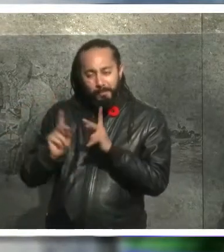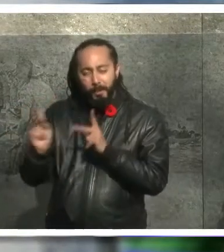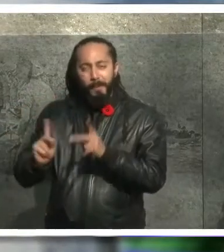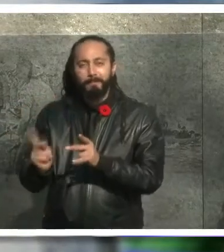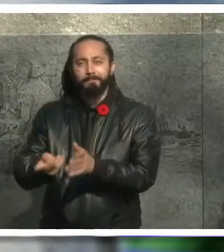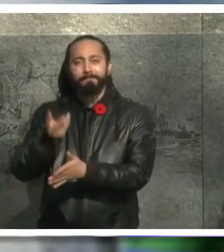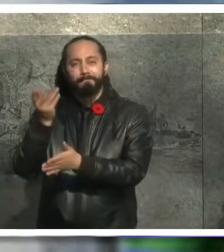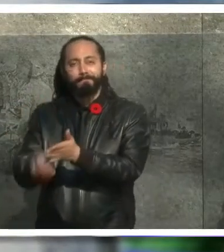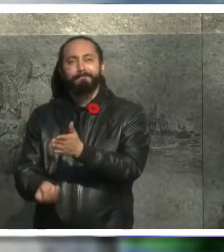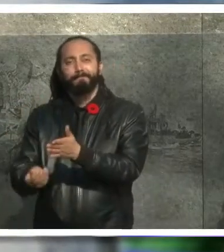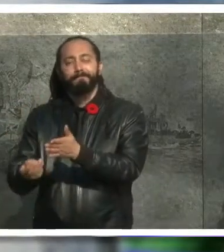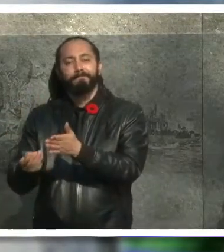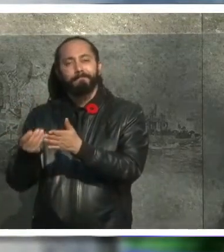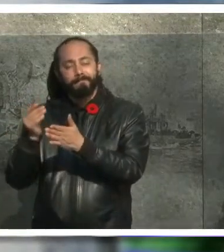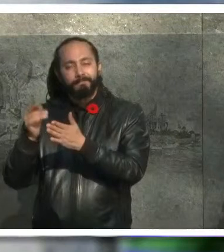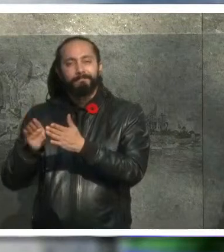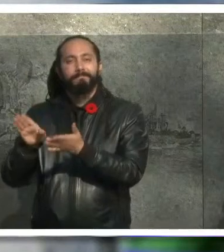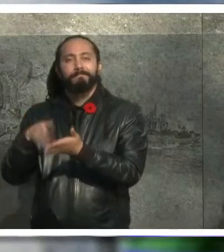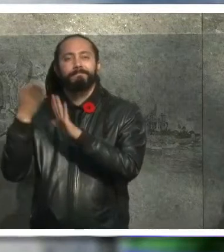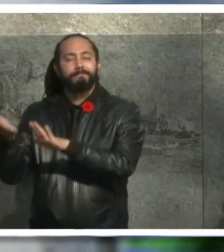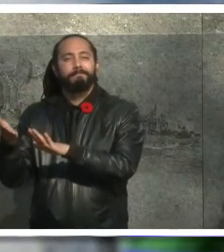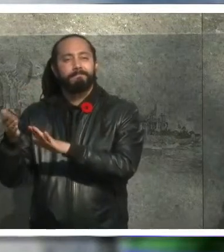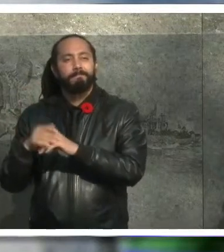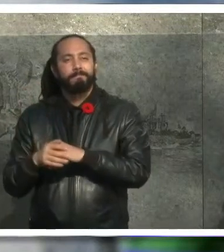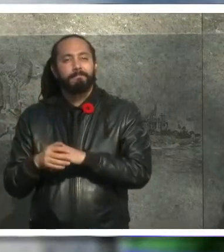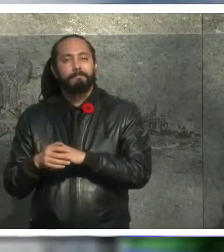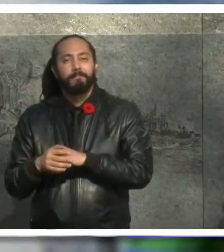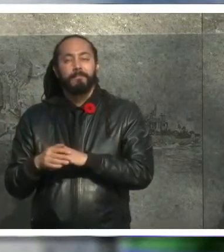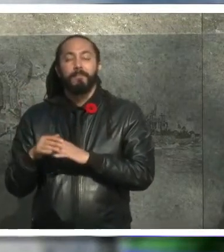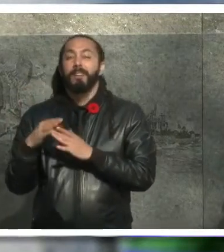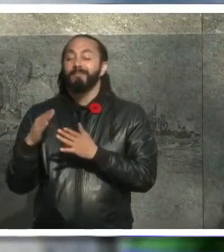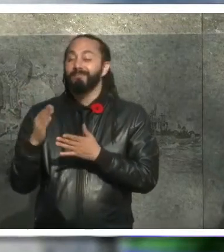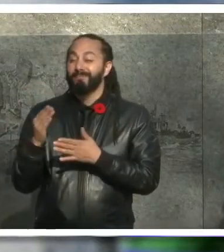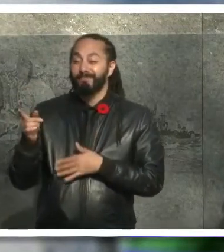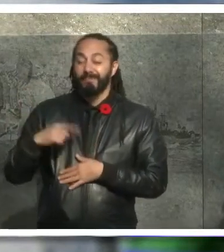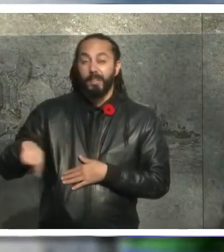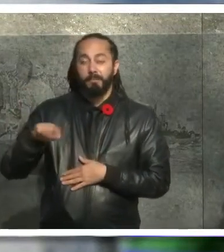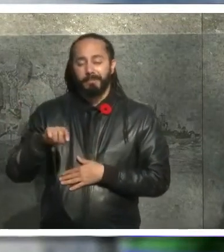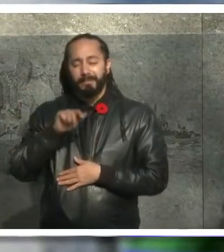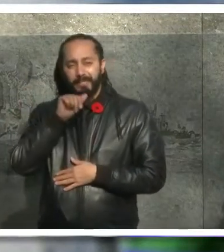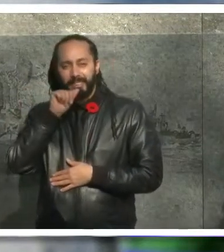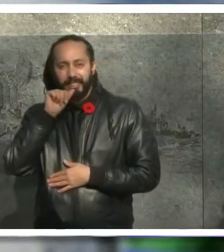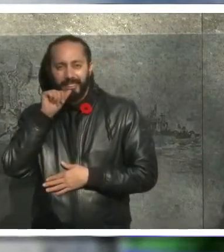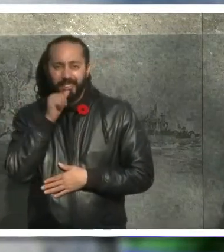of their lives. Those for whom suffering was so great